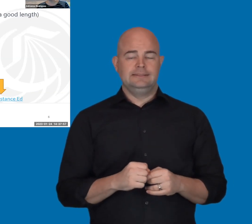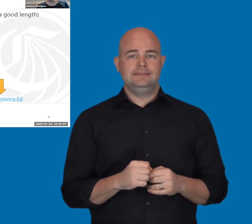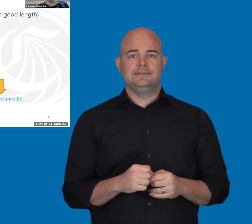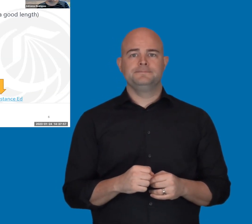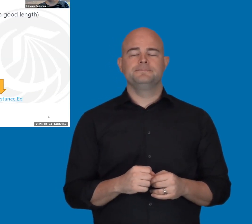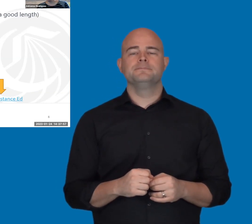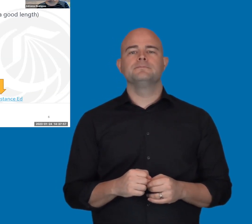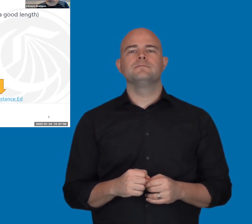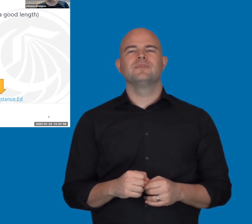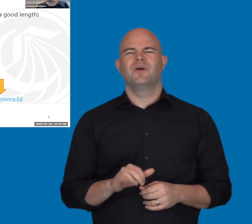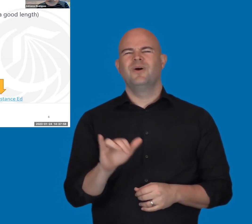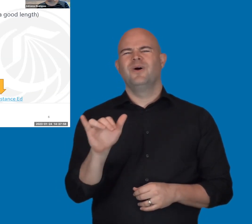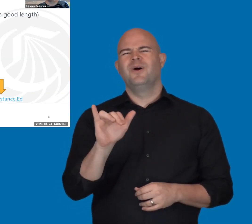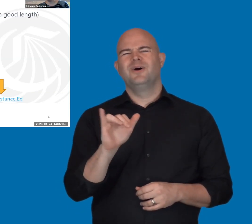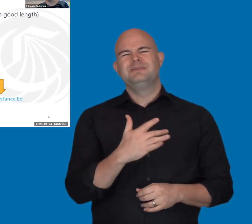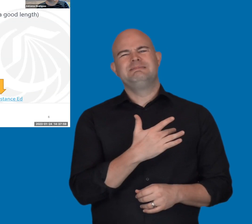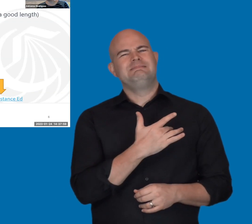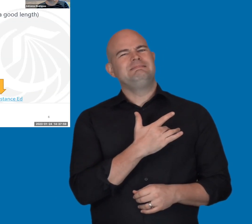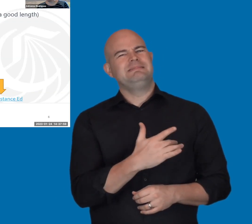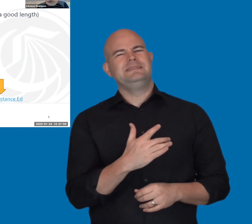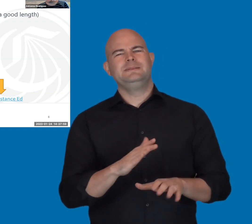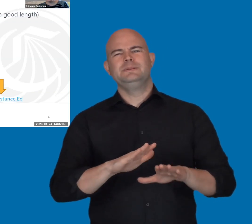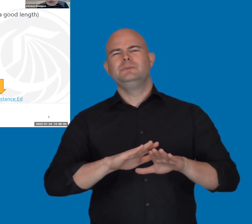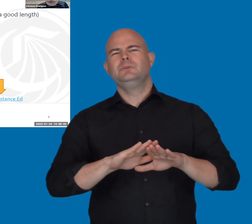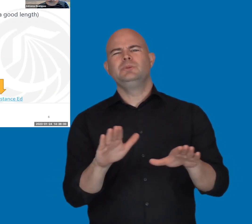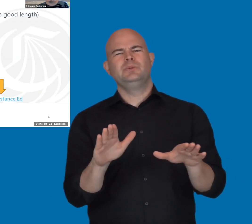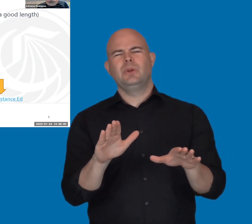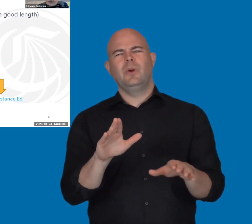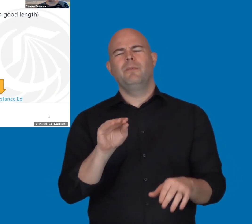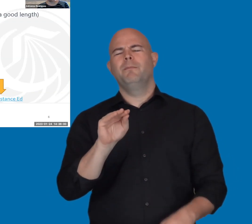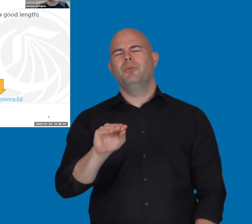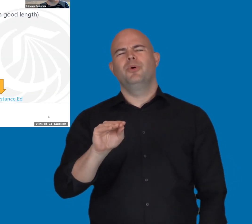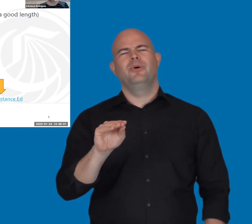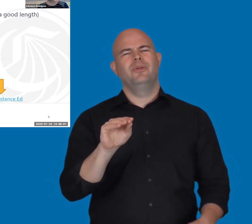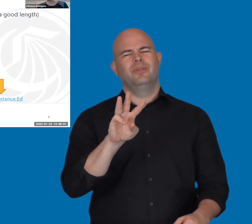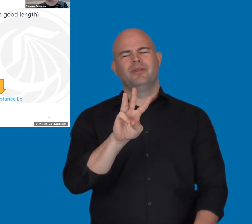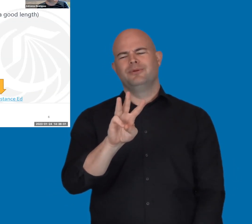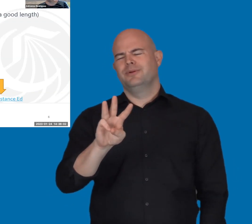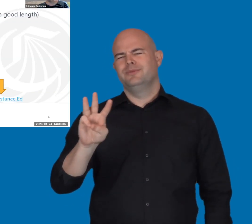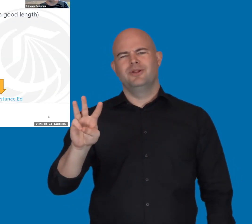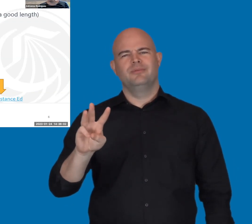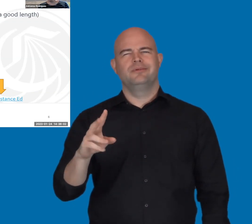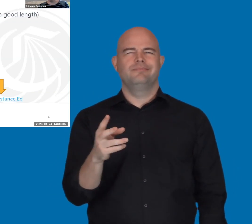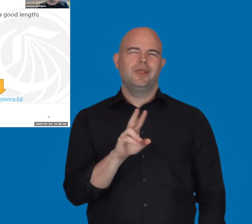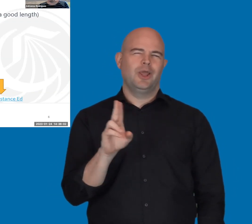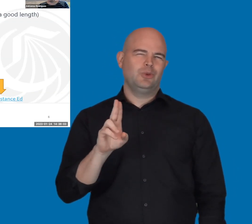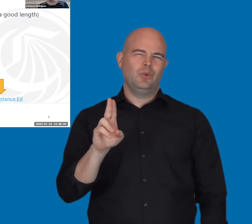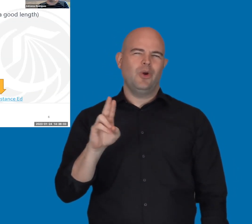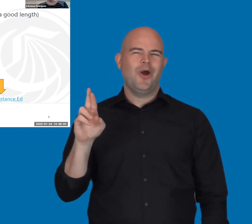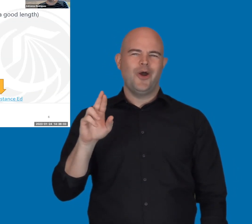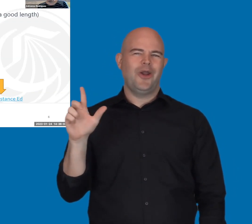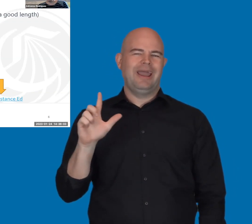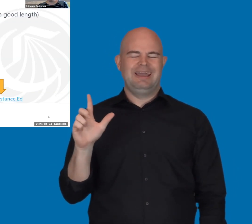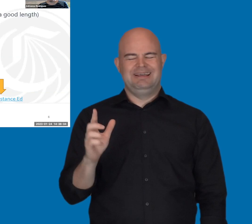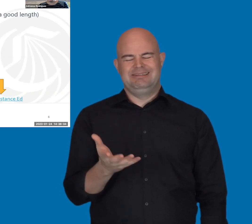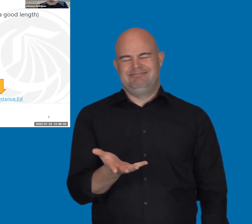Generally, avoid using the URL as a link. So, it's normally better